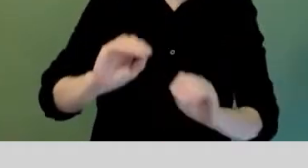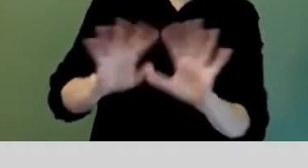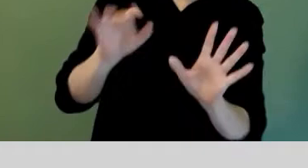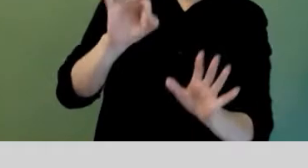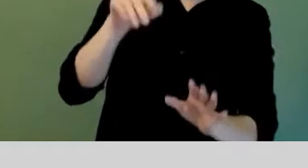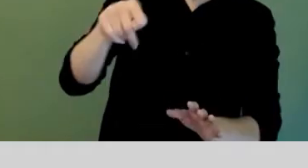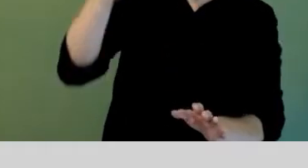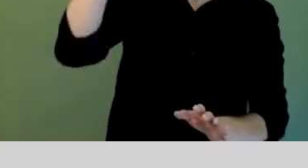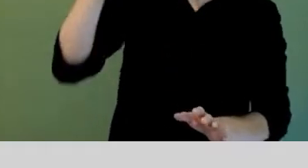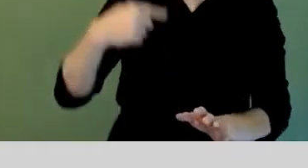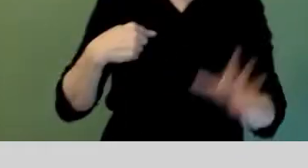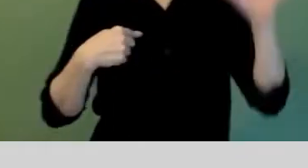well, it wasn't.